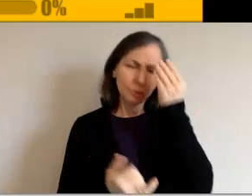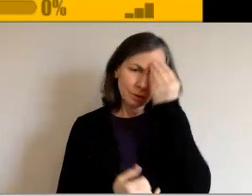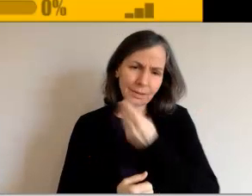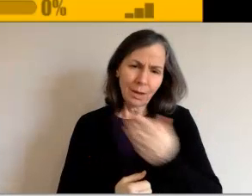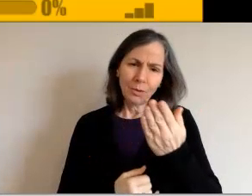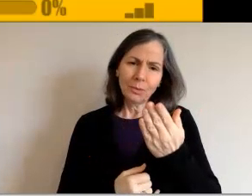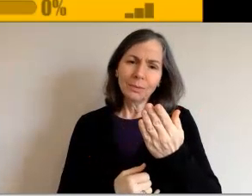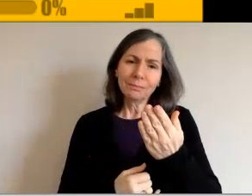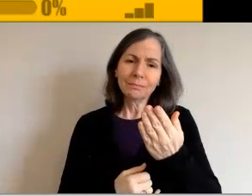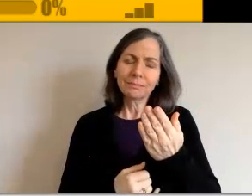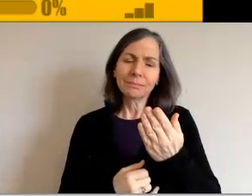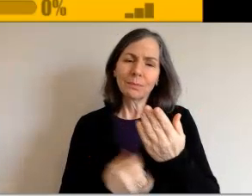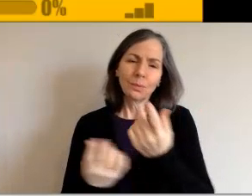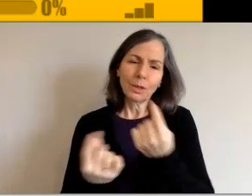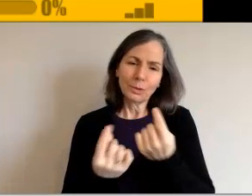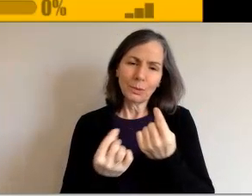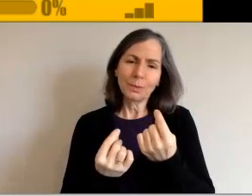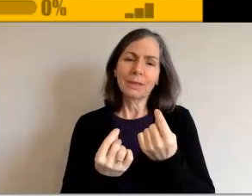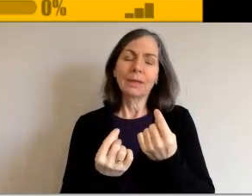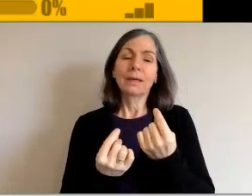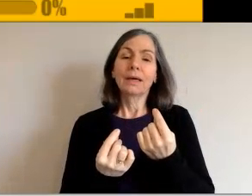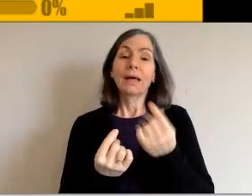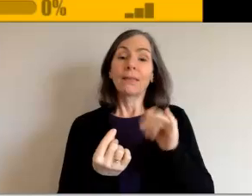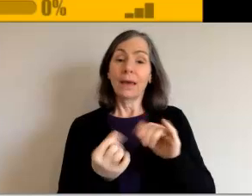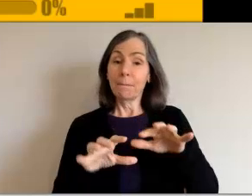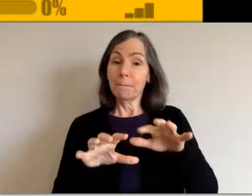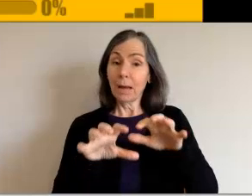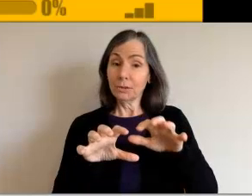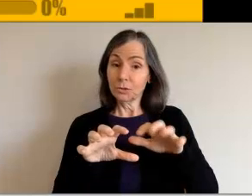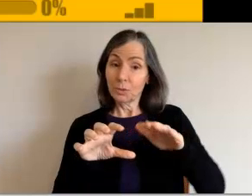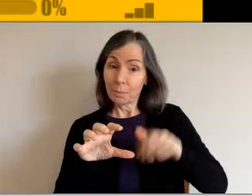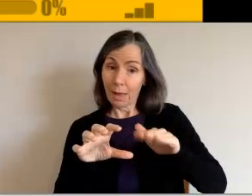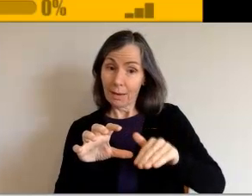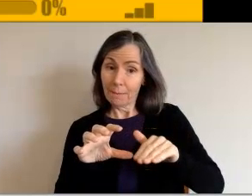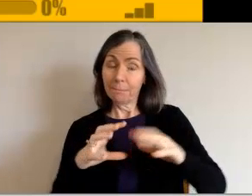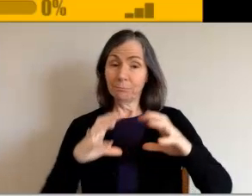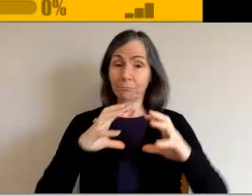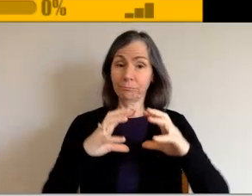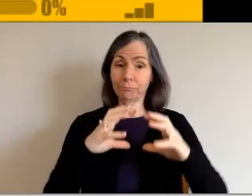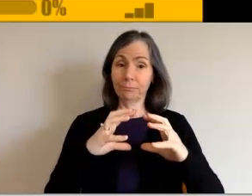So it looks like in the monster at the bottom, for every two mouths